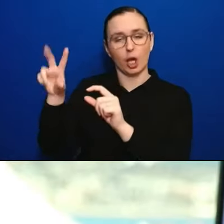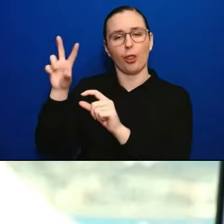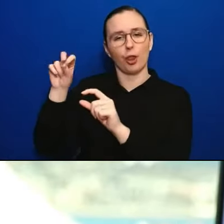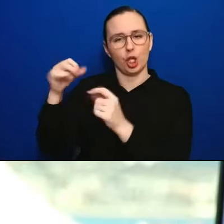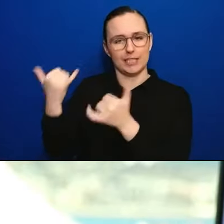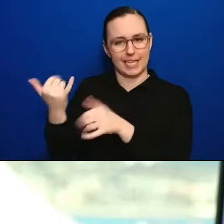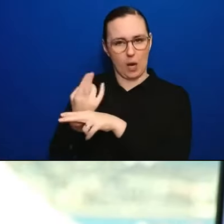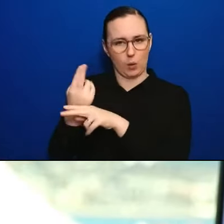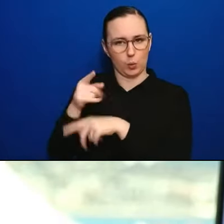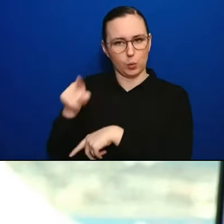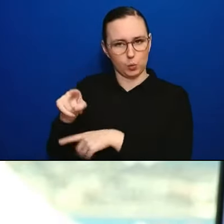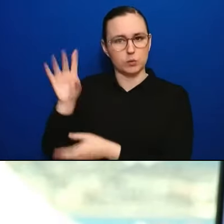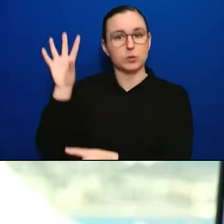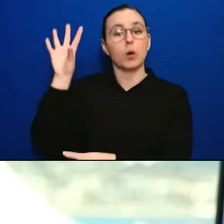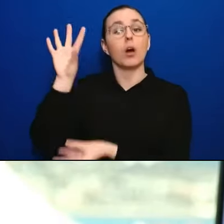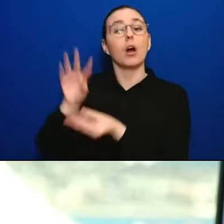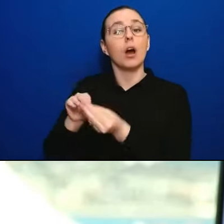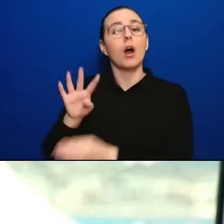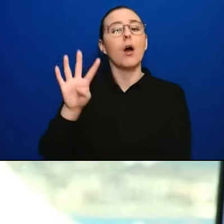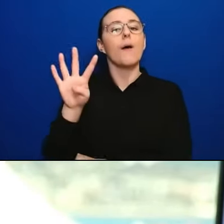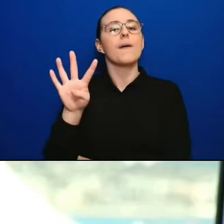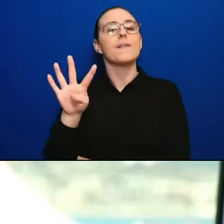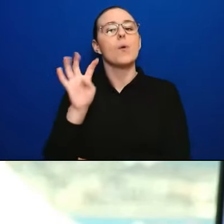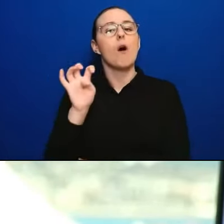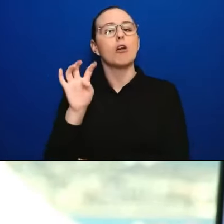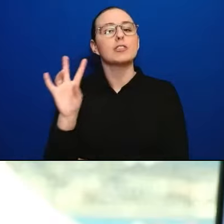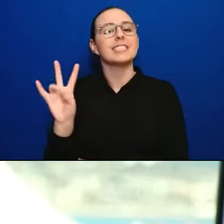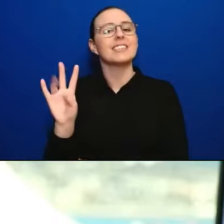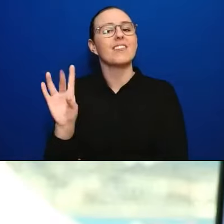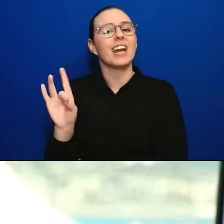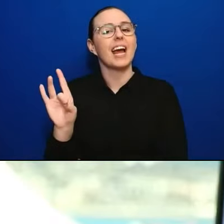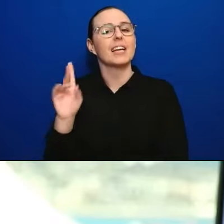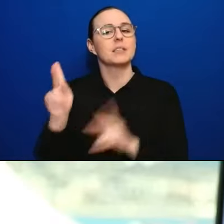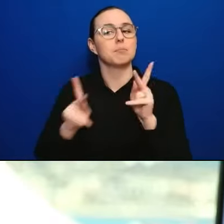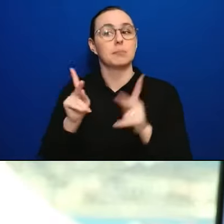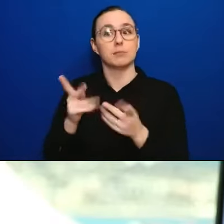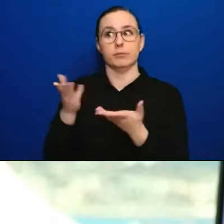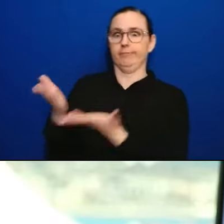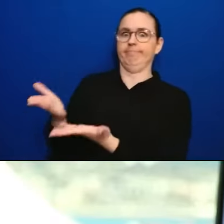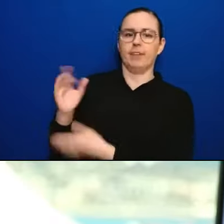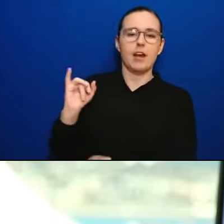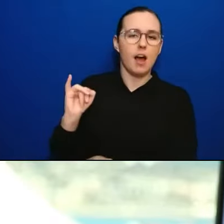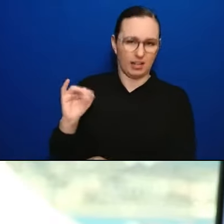are full today. Of the 218 surge beds, 30 of